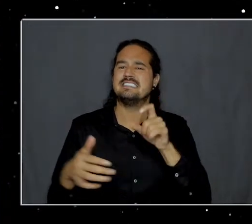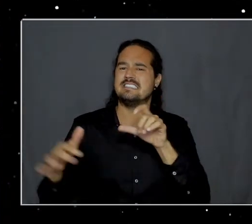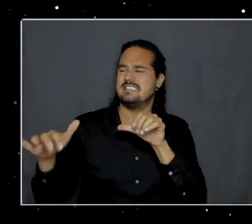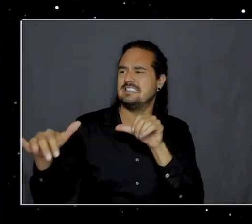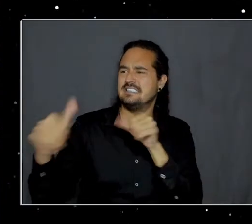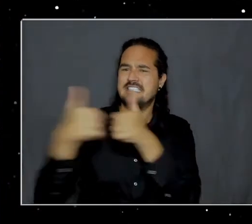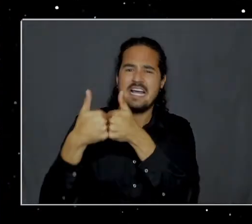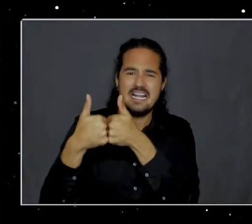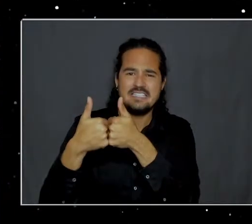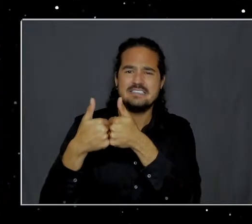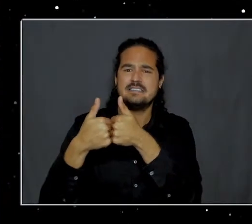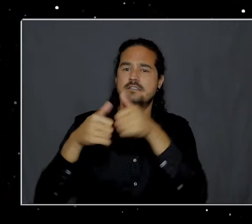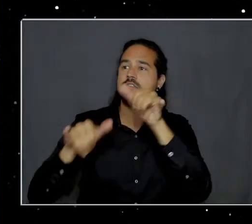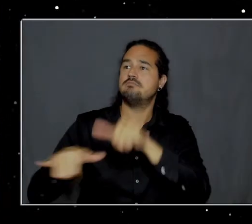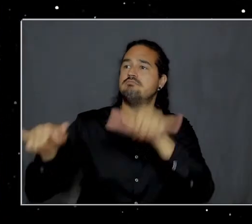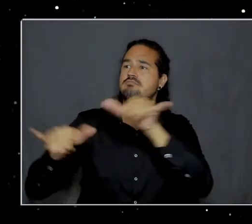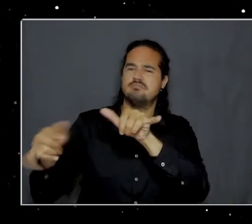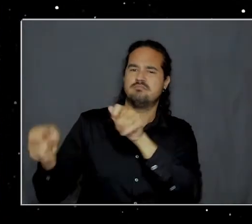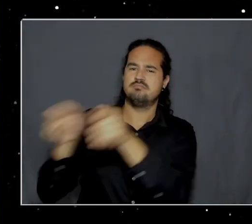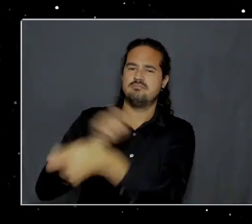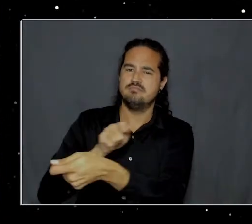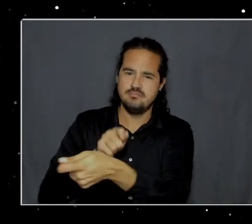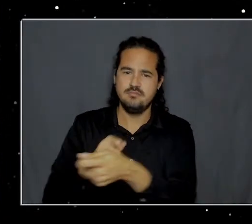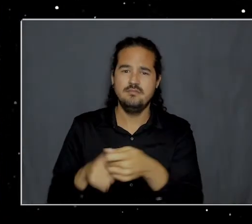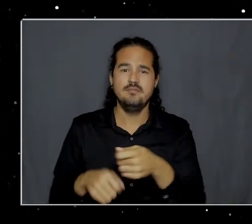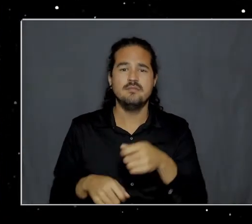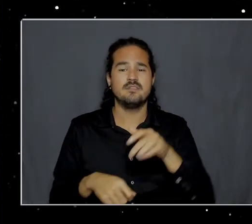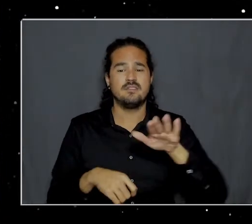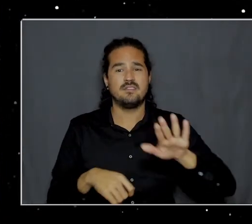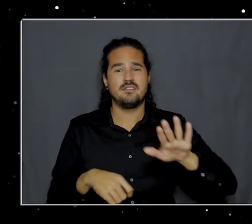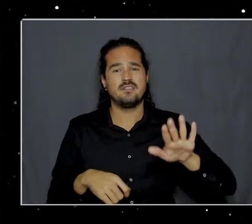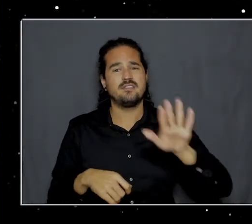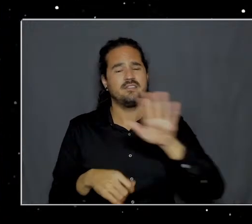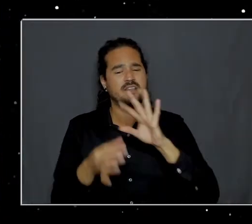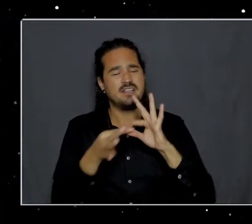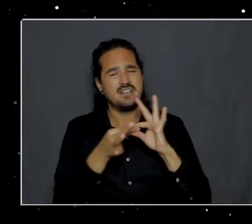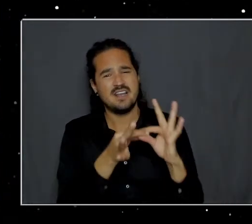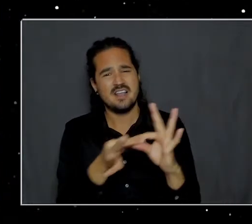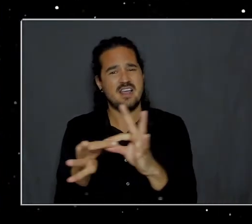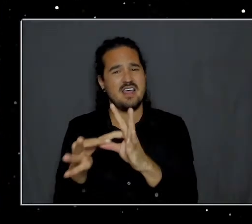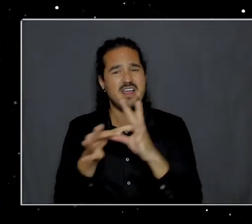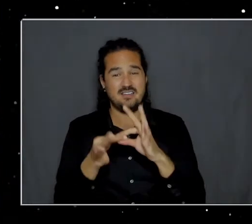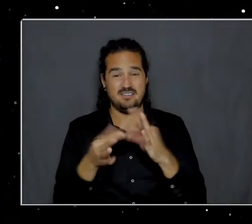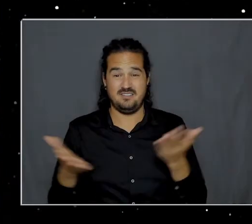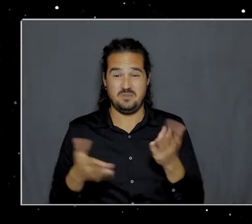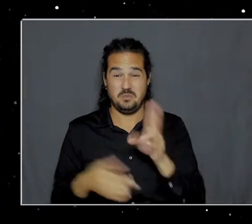WE CAN'T DO THAT VERY WELL. WE CAN'T DO THAT IN A VERY HEALTHY WAY. SO, HOW DO WE ACTUALLY TAKE